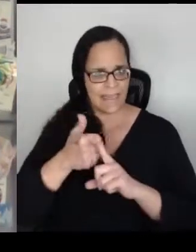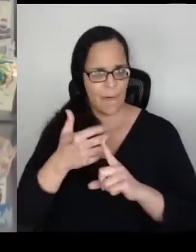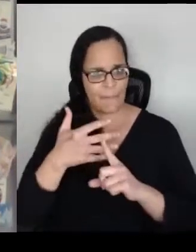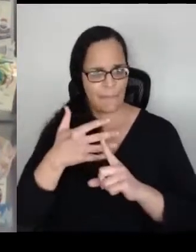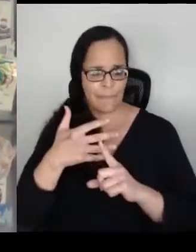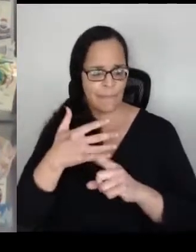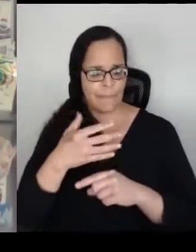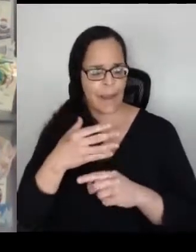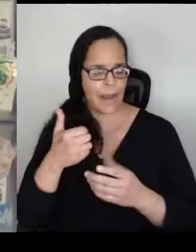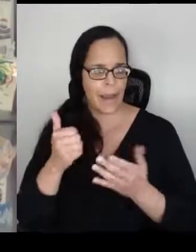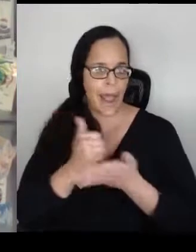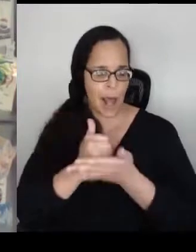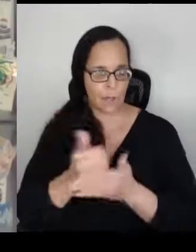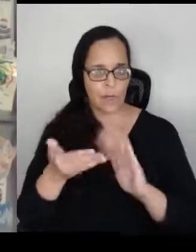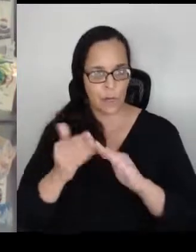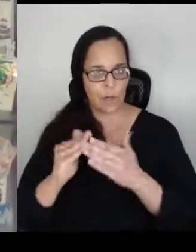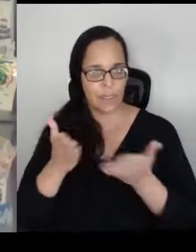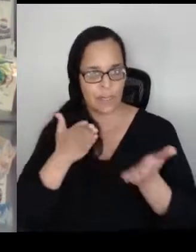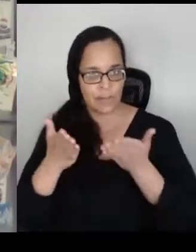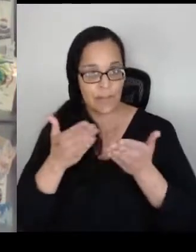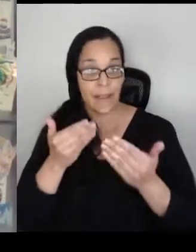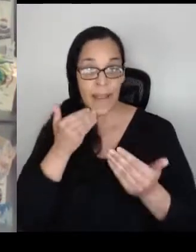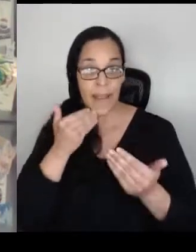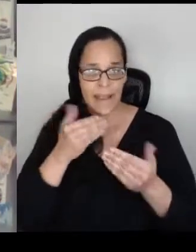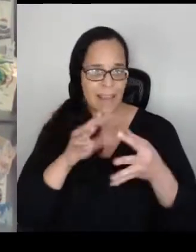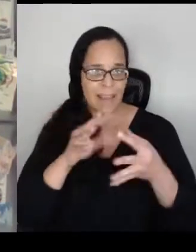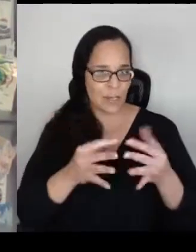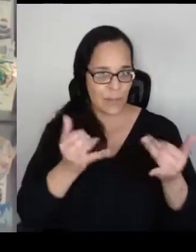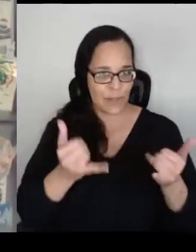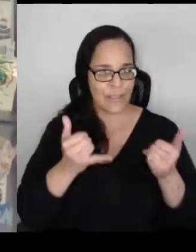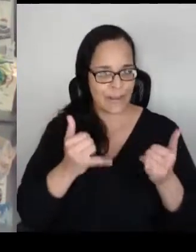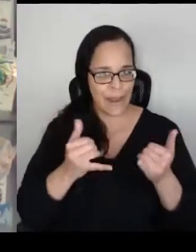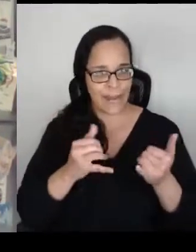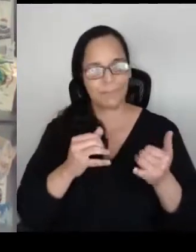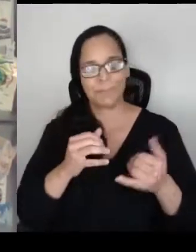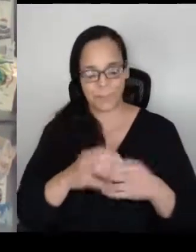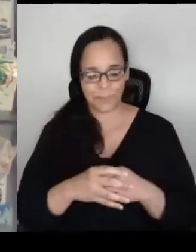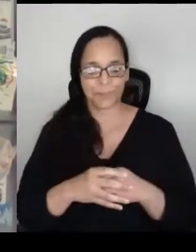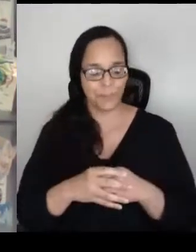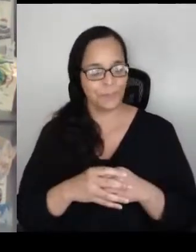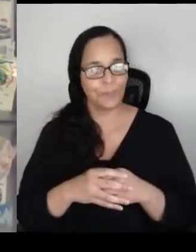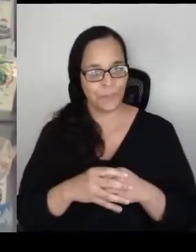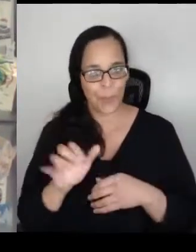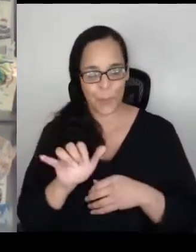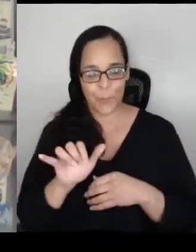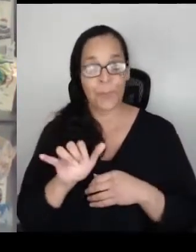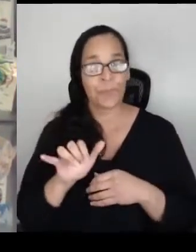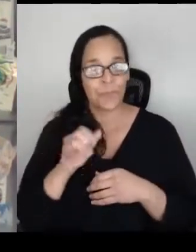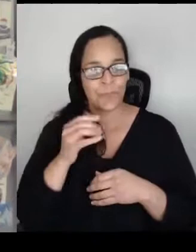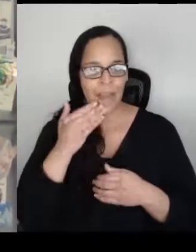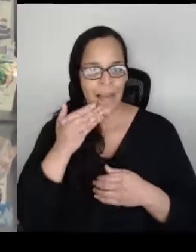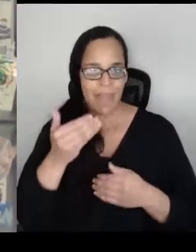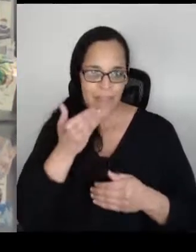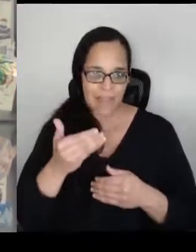Rashida Jackson, and Wanya Jefferson. And last a very special thanks to WNET's 400 plus